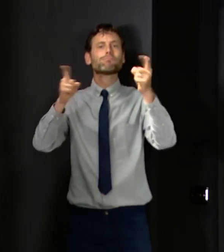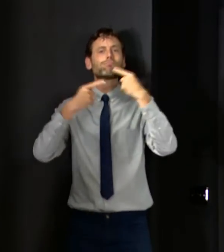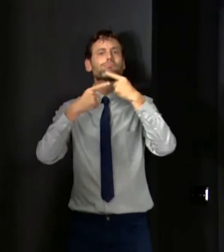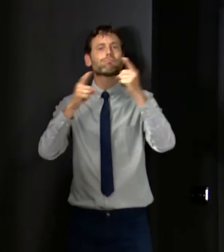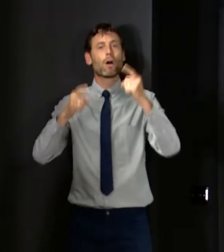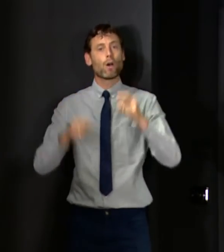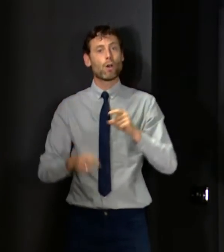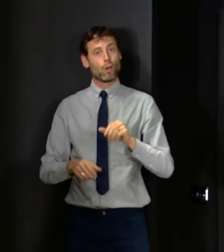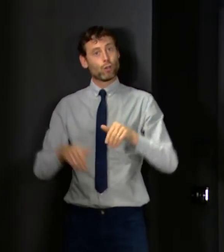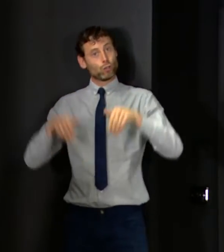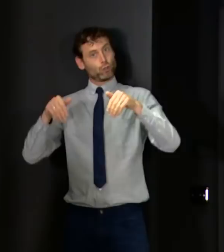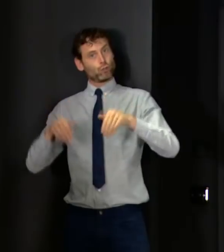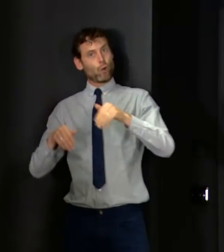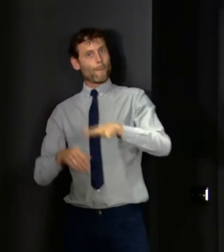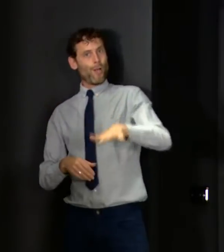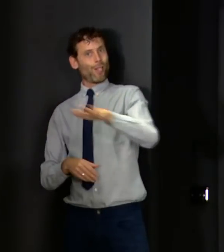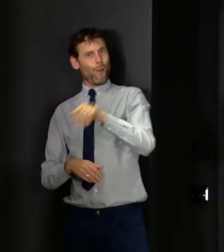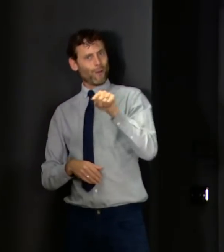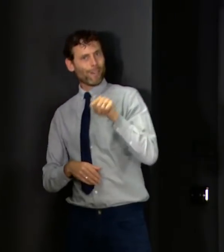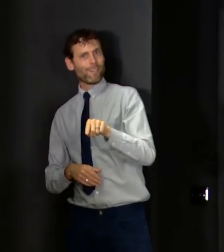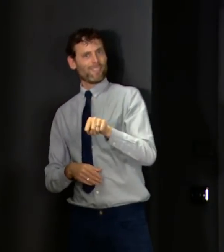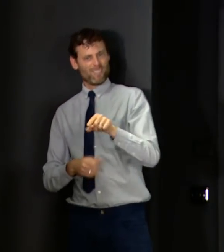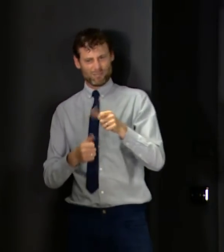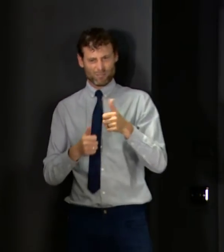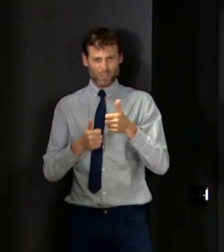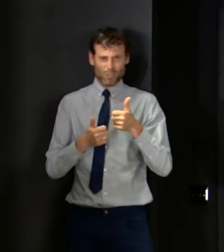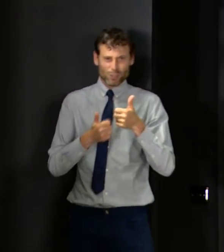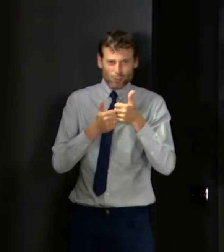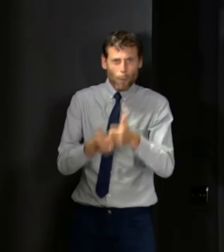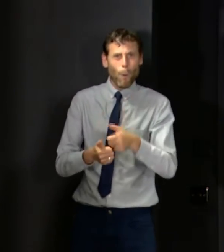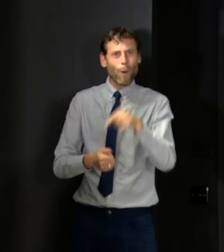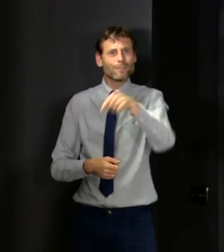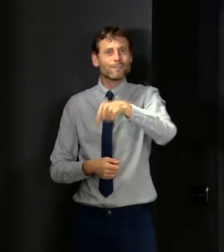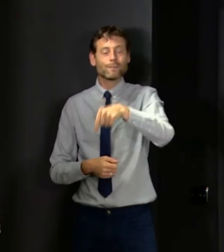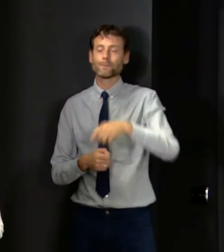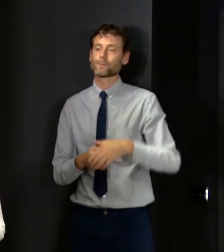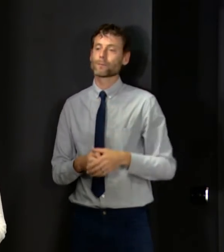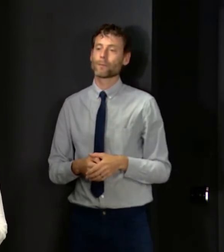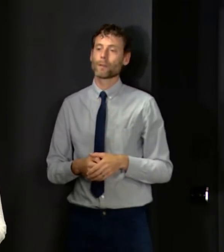newspapers across Scotland. Workplaces in the manufacturing sector which have been